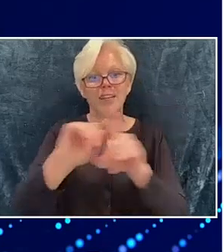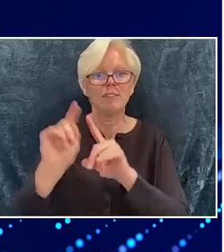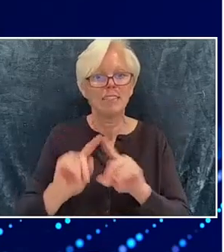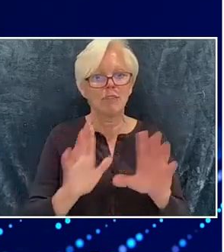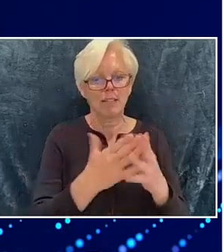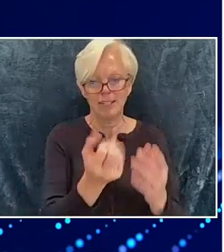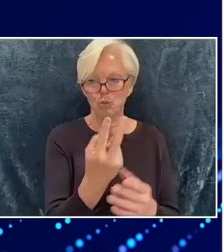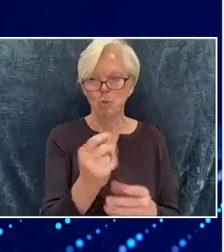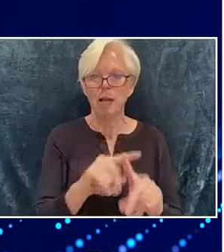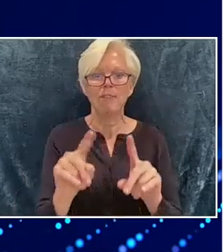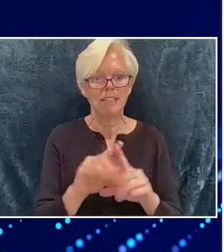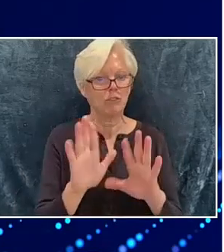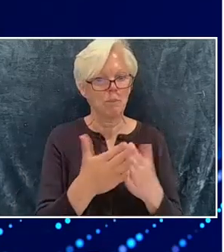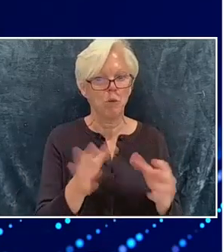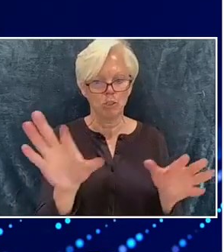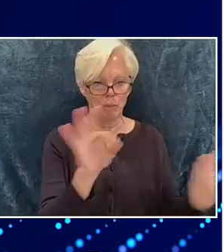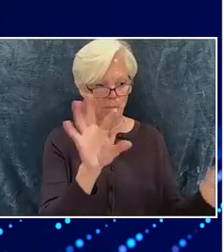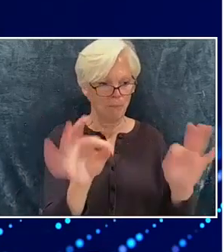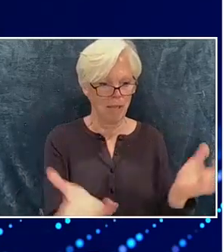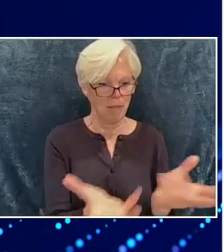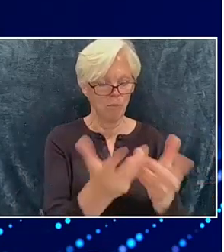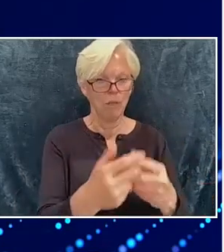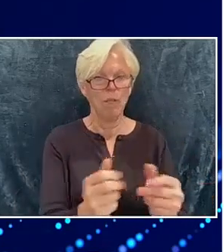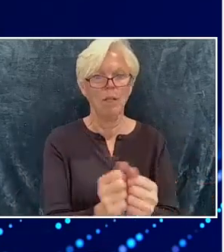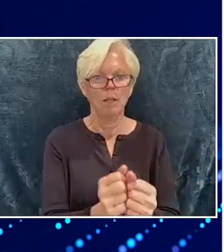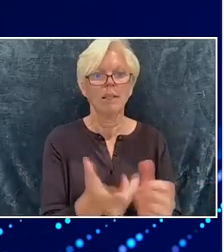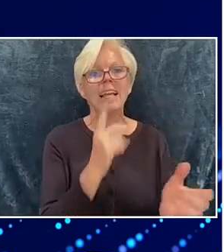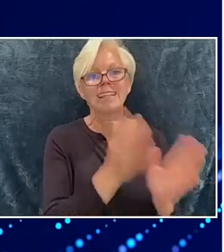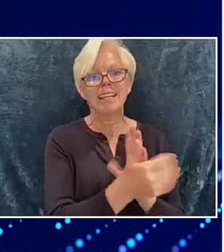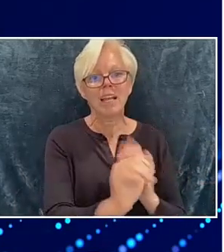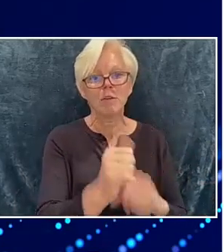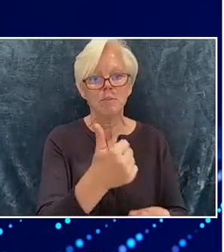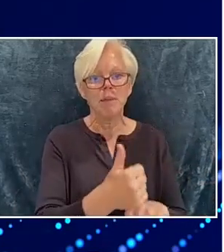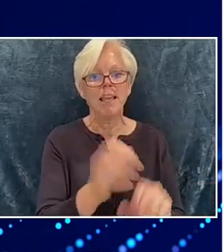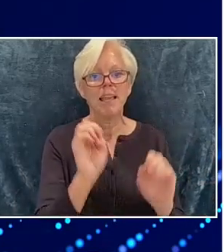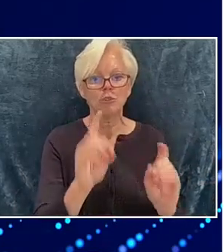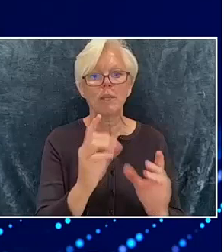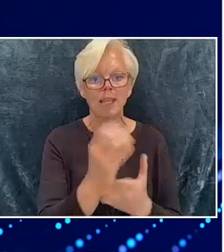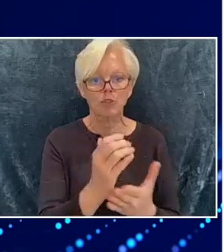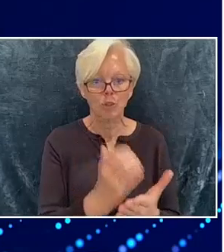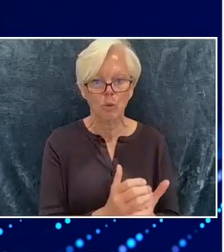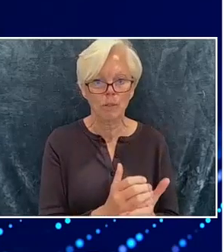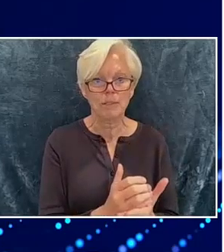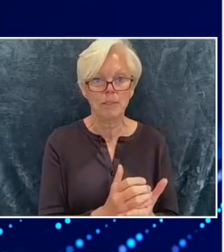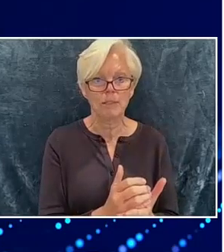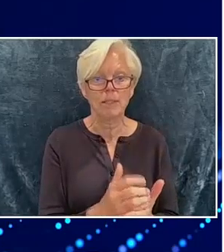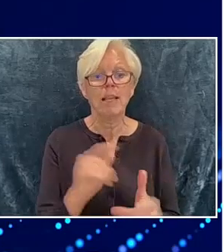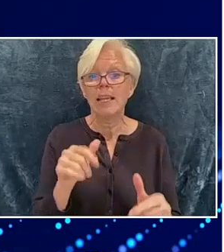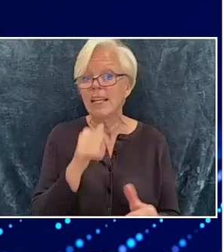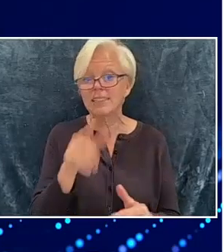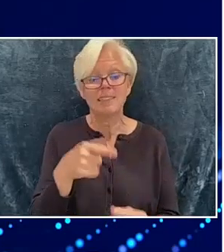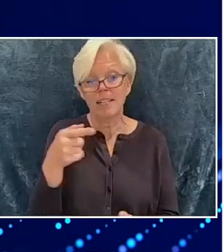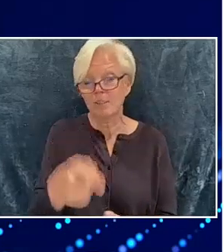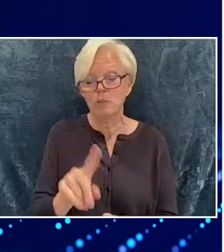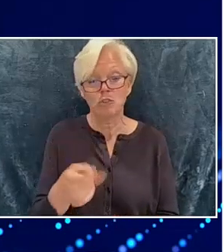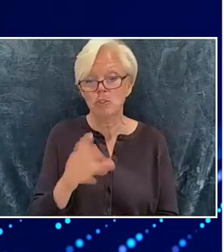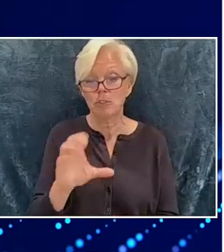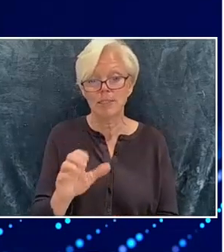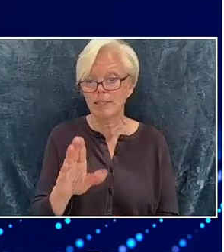bringing them together as we build, for example, our competency-based education courses, though I don't believe this is specific just to CBE in a way that creates